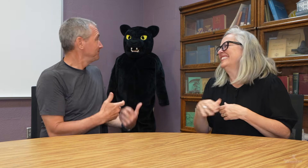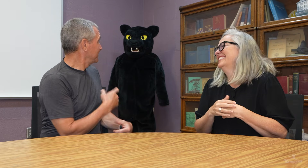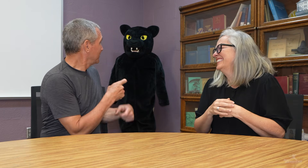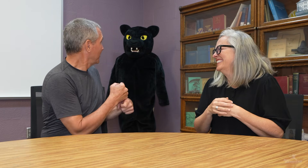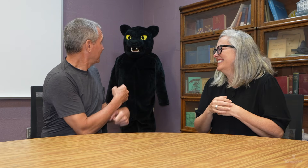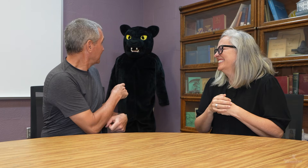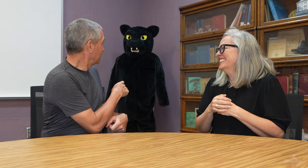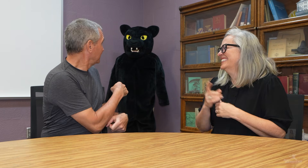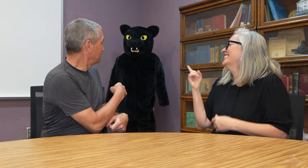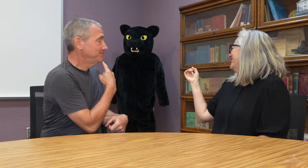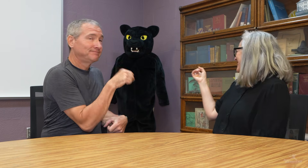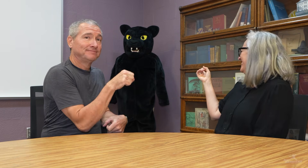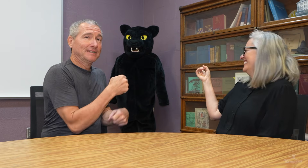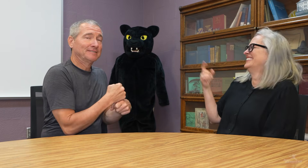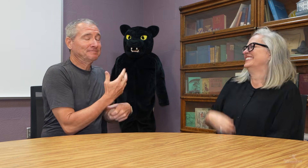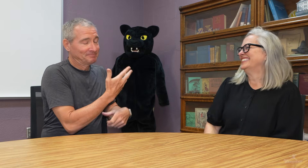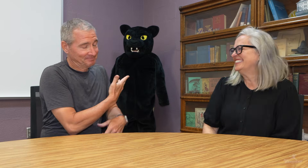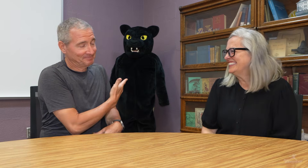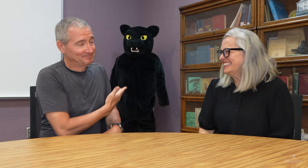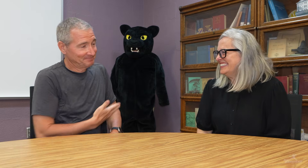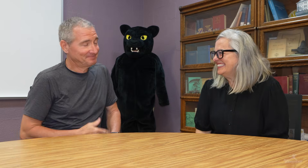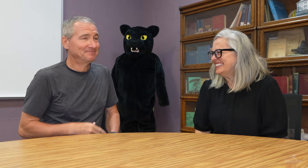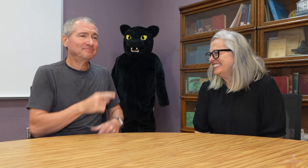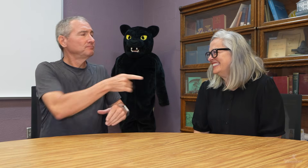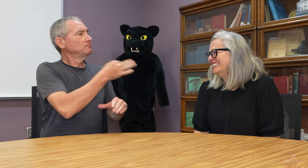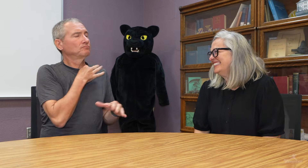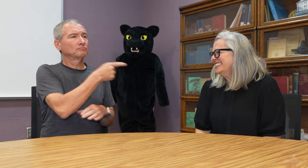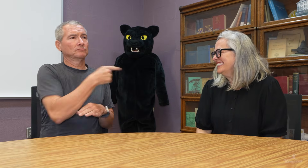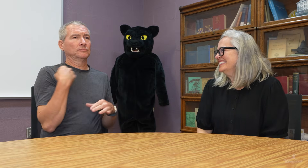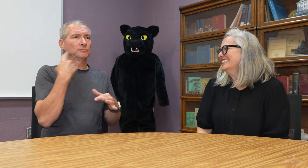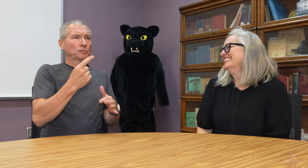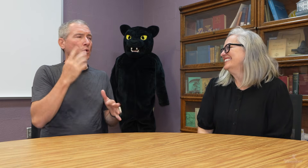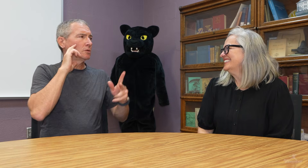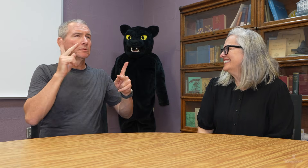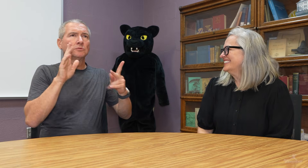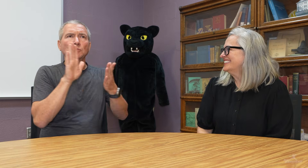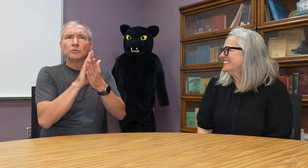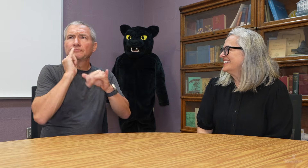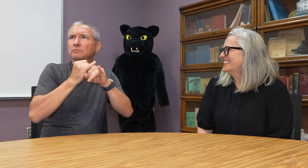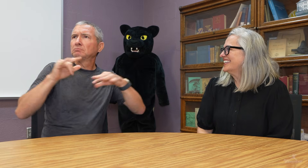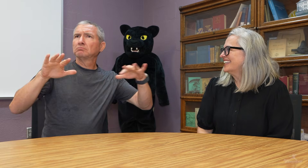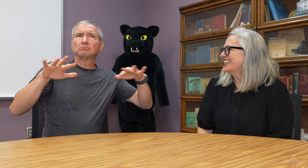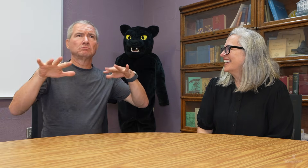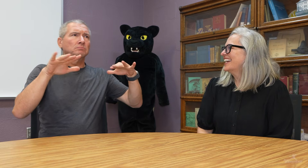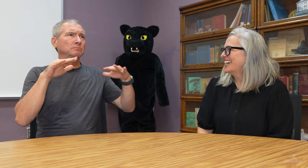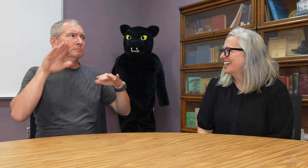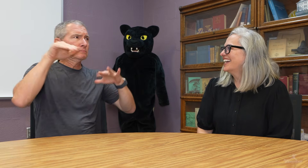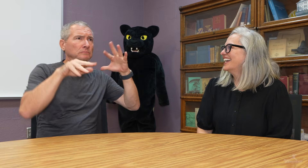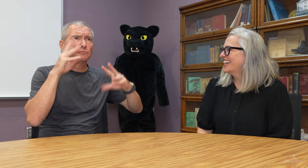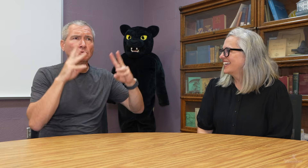Hey, do you need a coffee? Panther said, "Yes, need one!" Nowadays, deaf schools aren’t exactly stable…